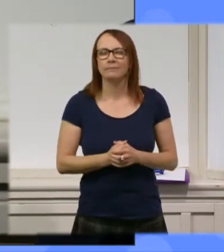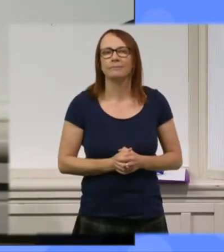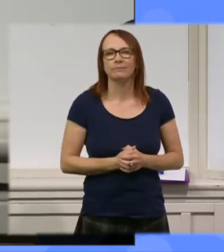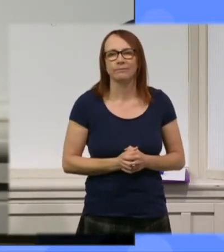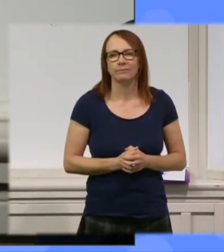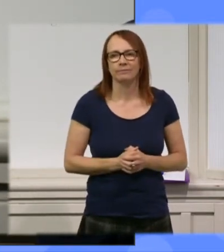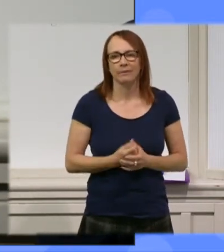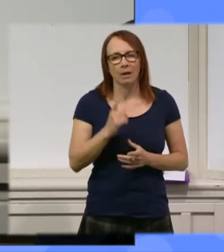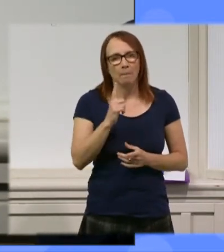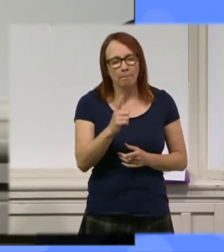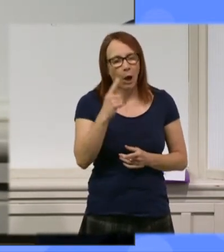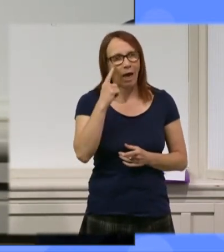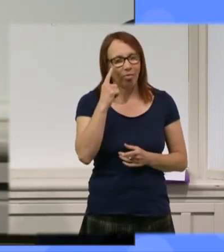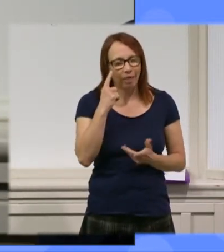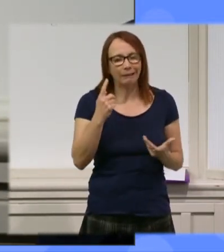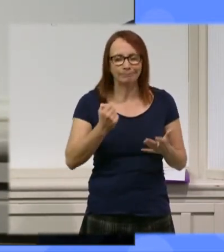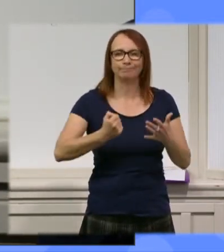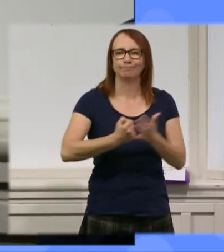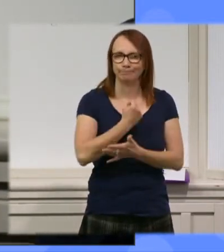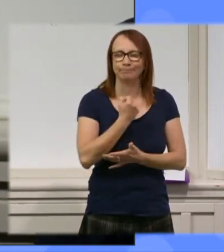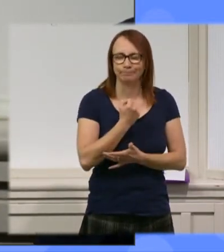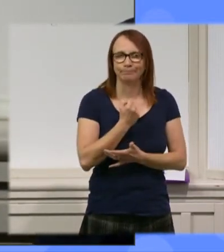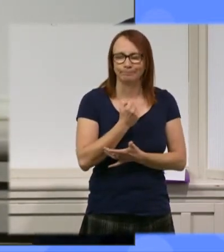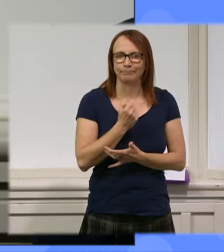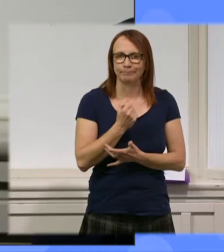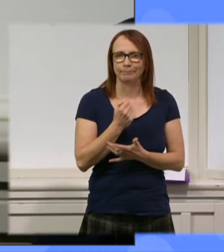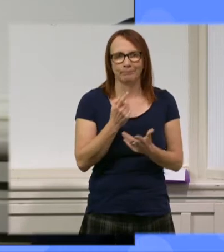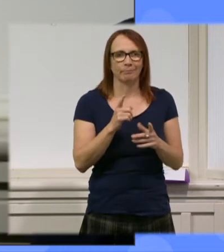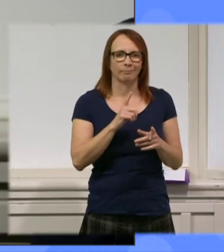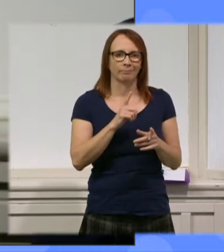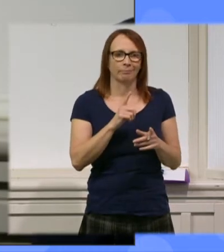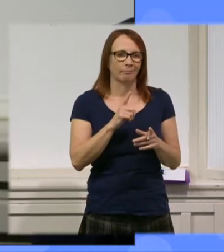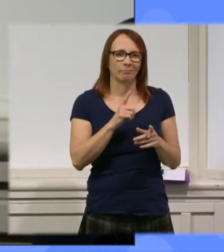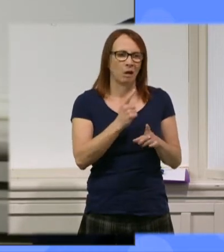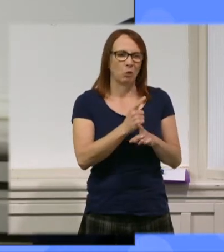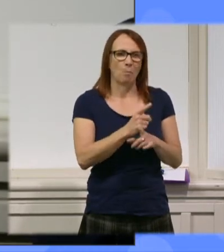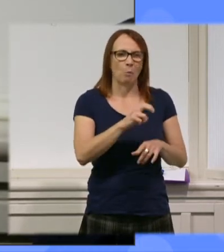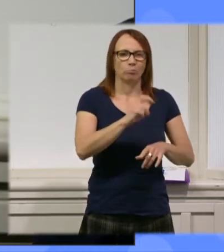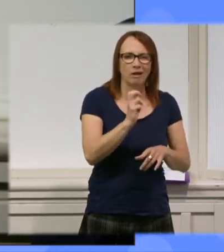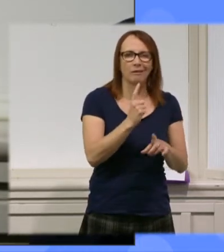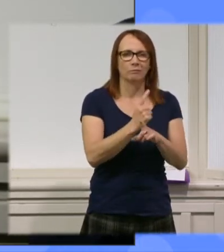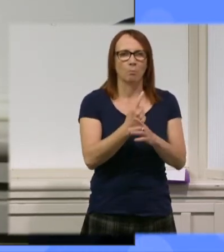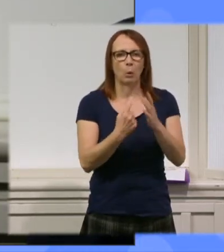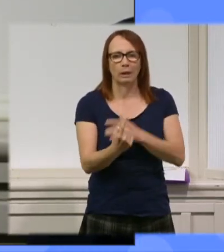unfortunately a ramping up there is you know with with with large constitutional issues whether it's brickster or independence there's always a passion